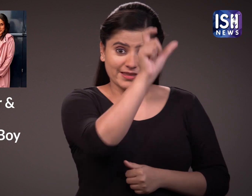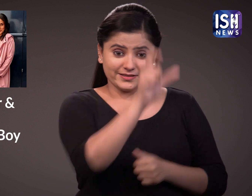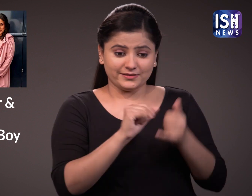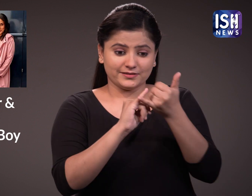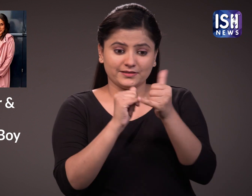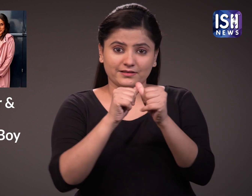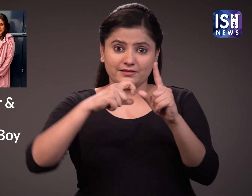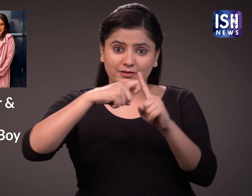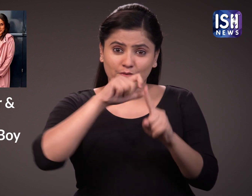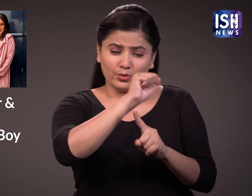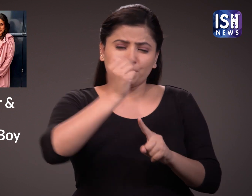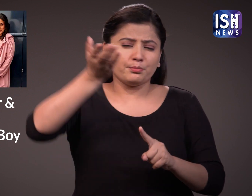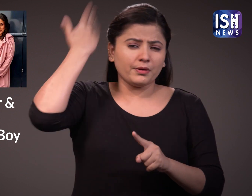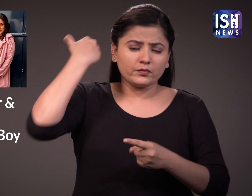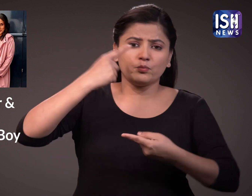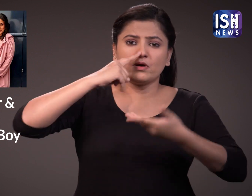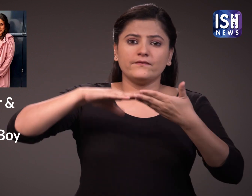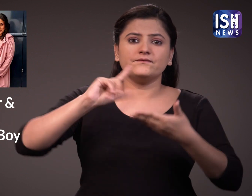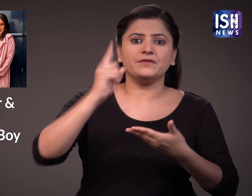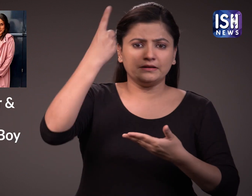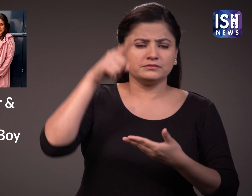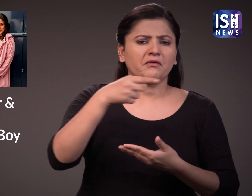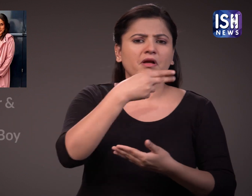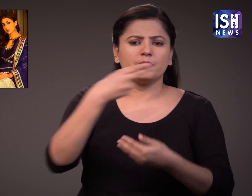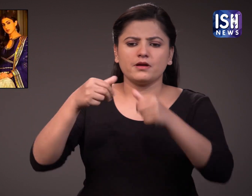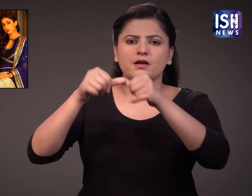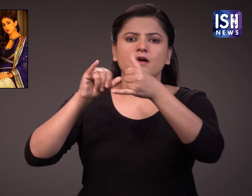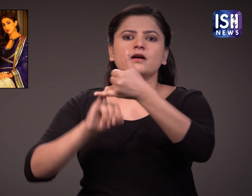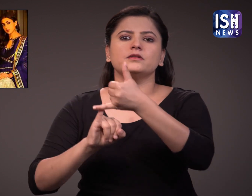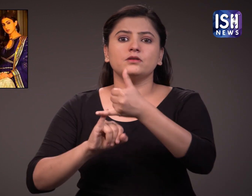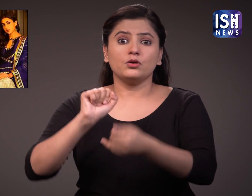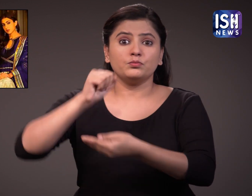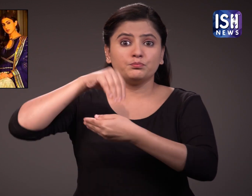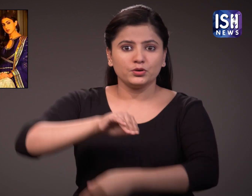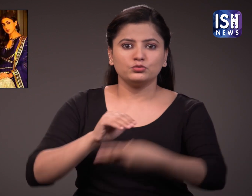Saif Ali Khan has two older children with first wife Amrita Singh